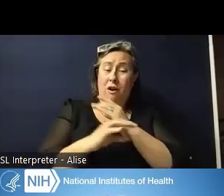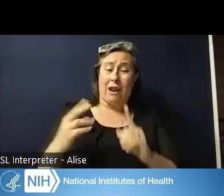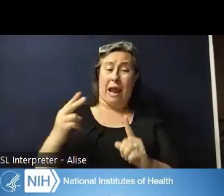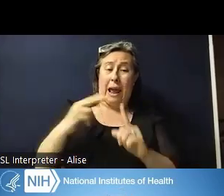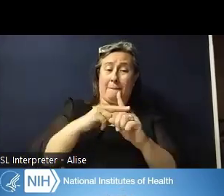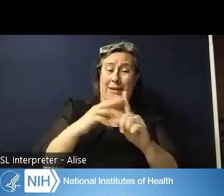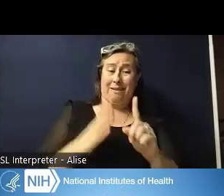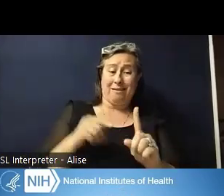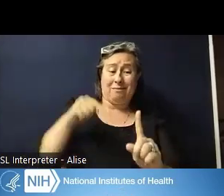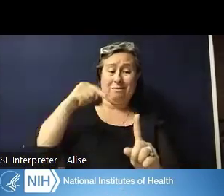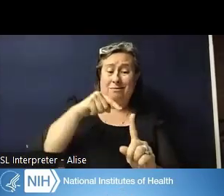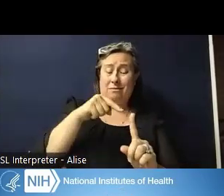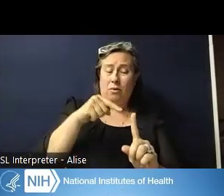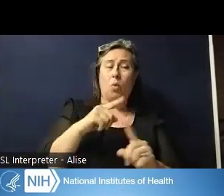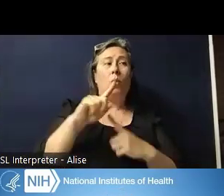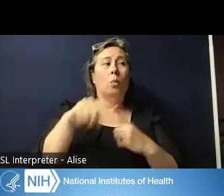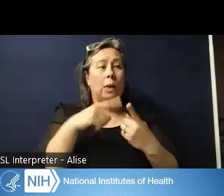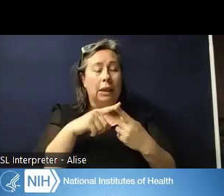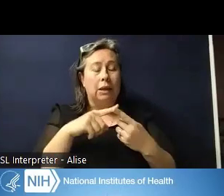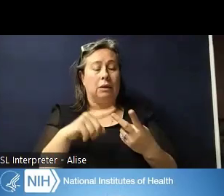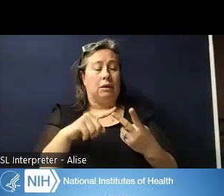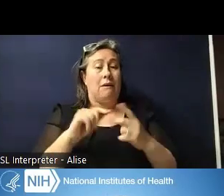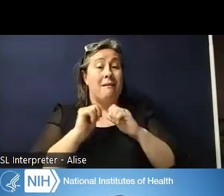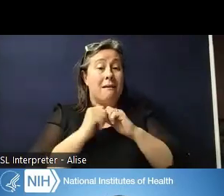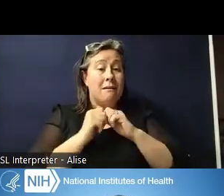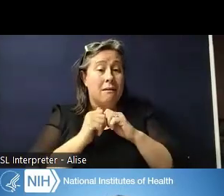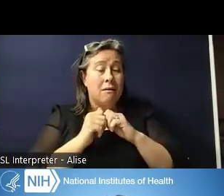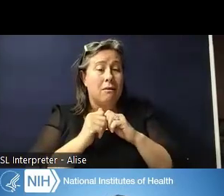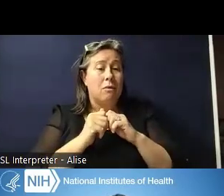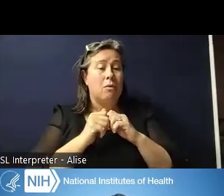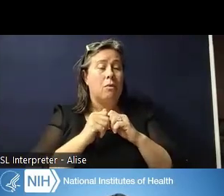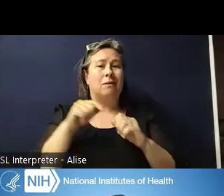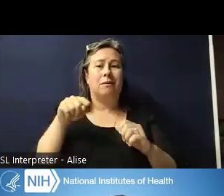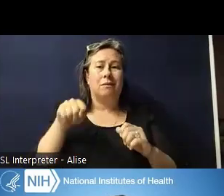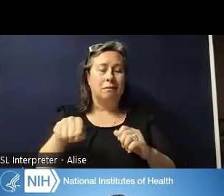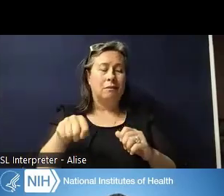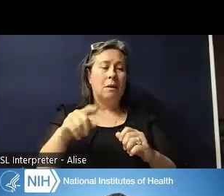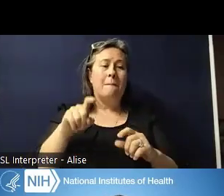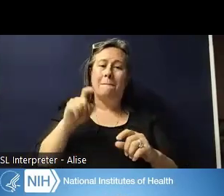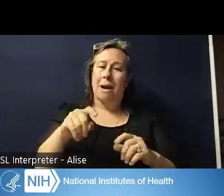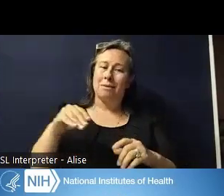when and how the applicants must submit the detailed budget